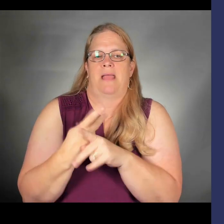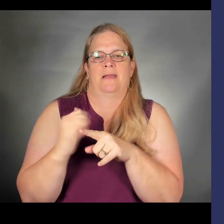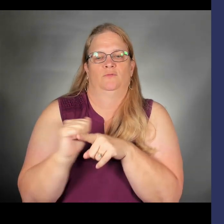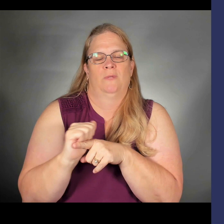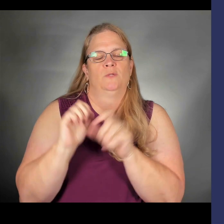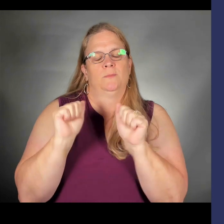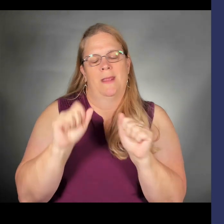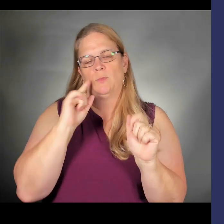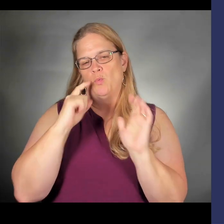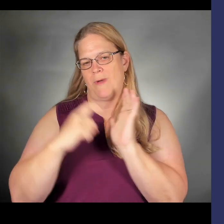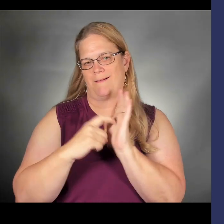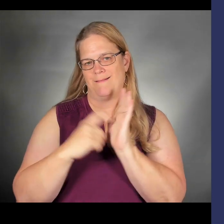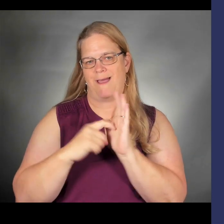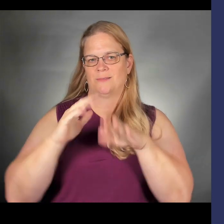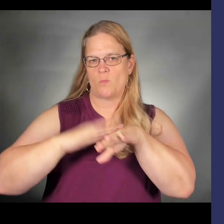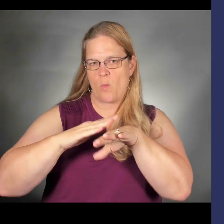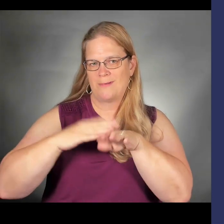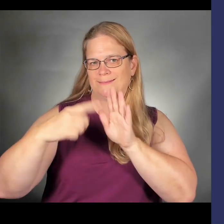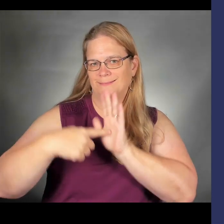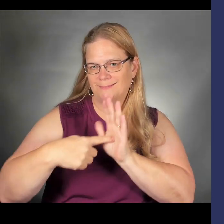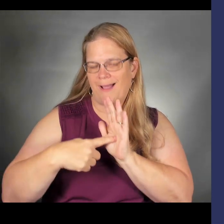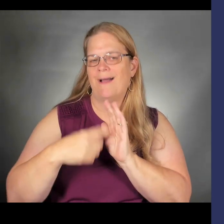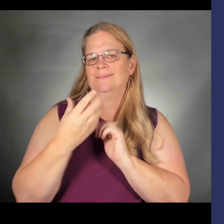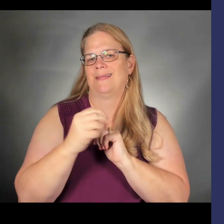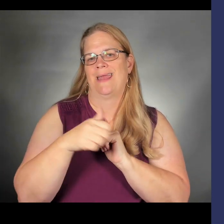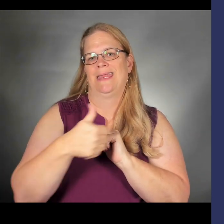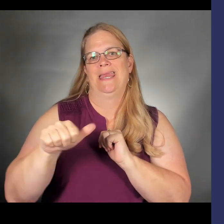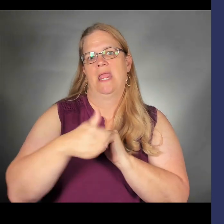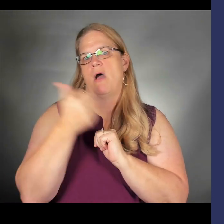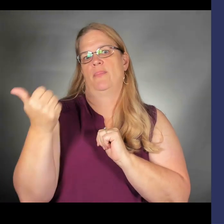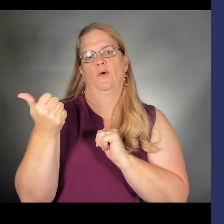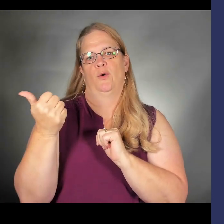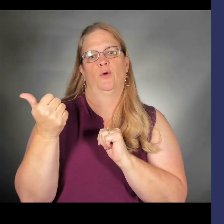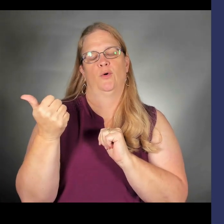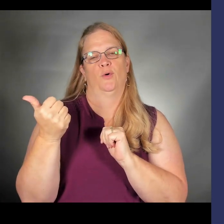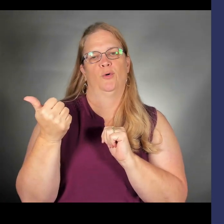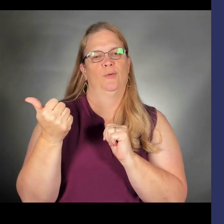it was very important that all school districts had training to be able to identify the warning signs and